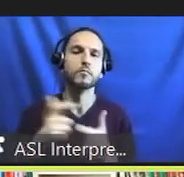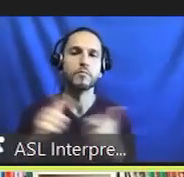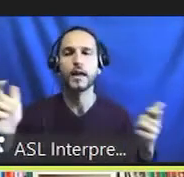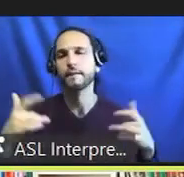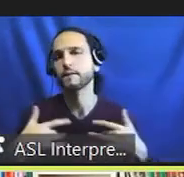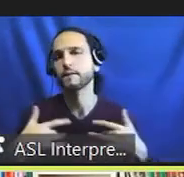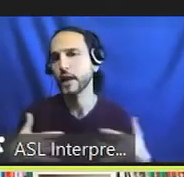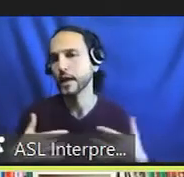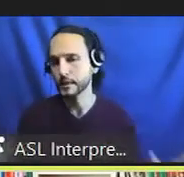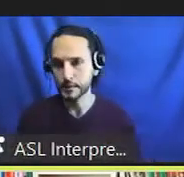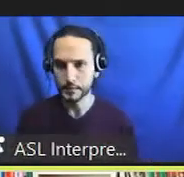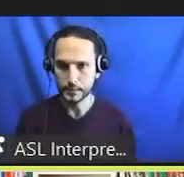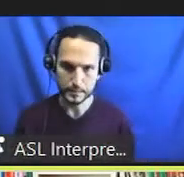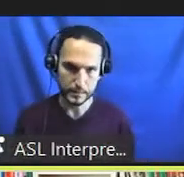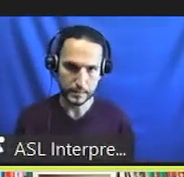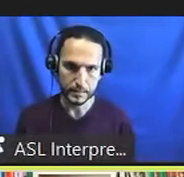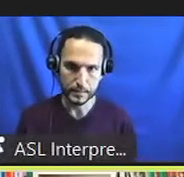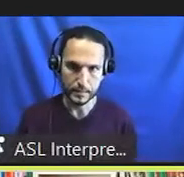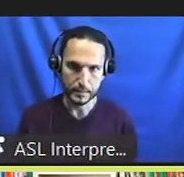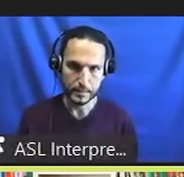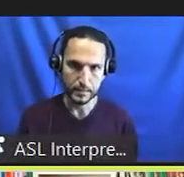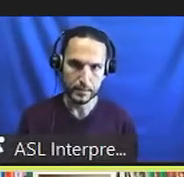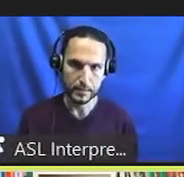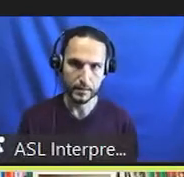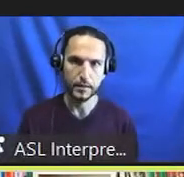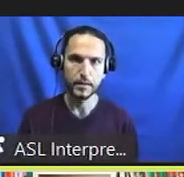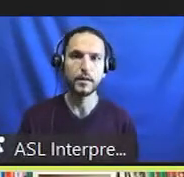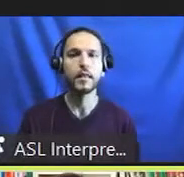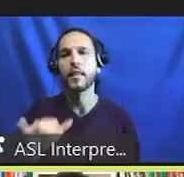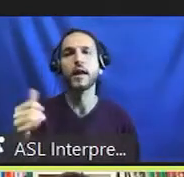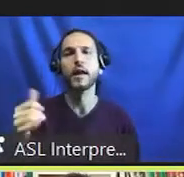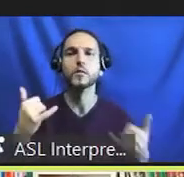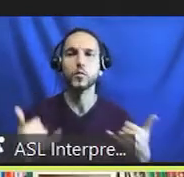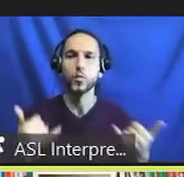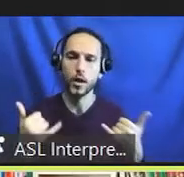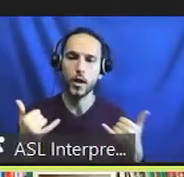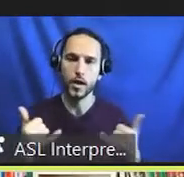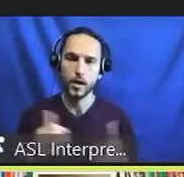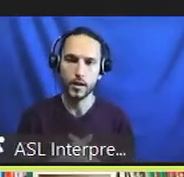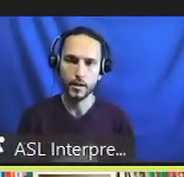public events such as today's.